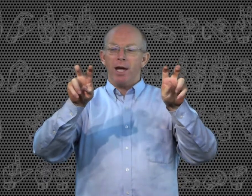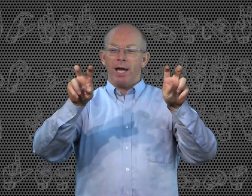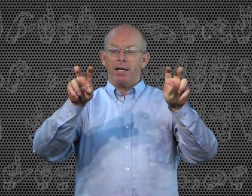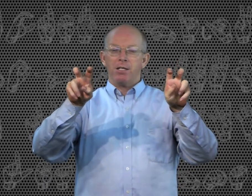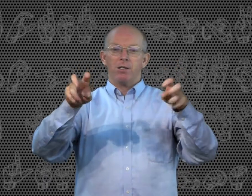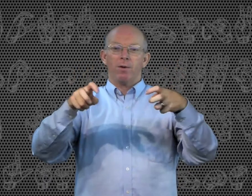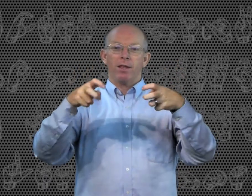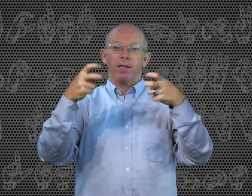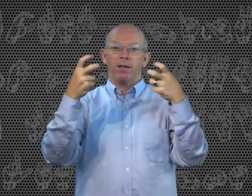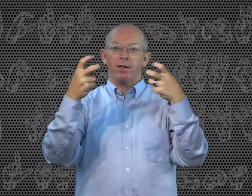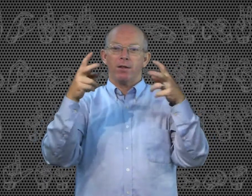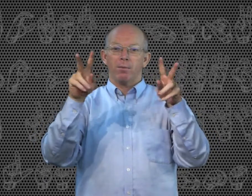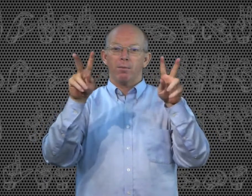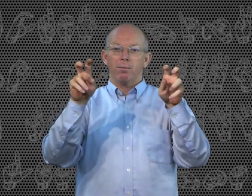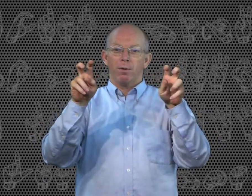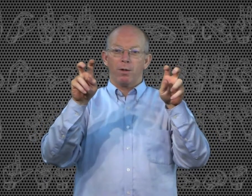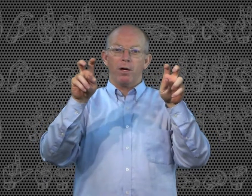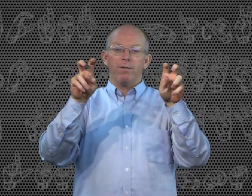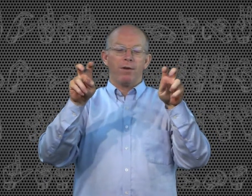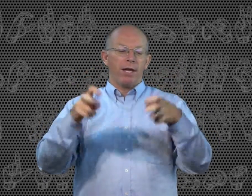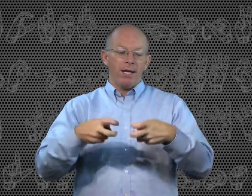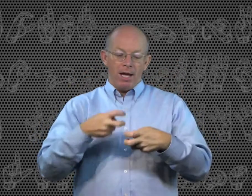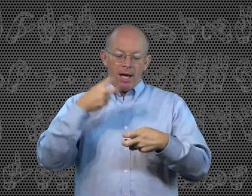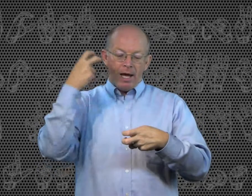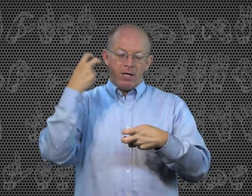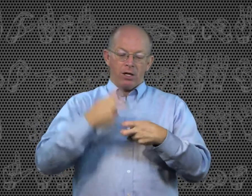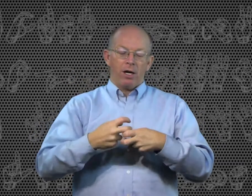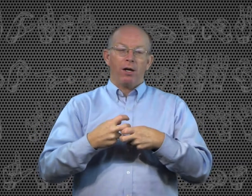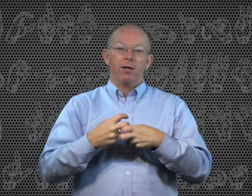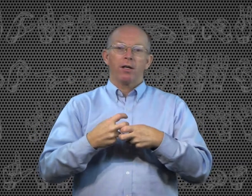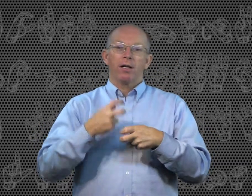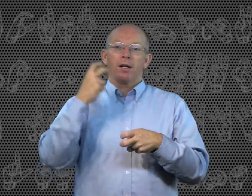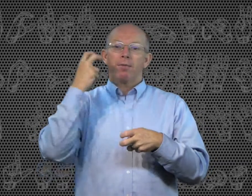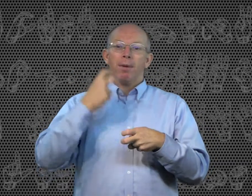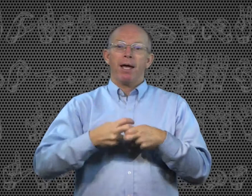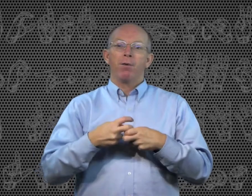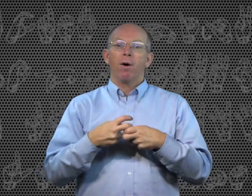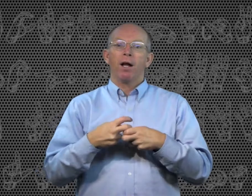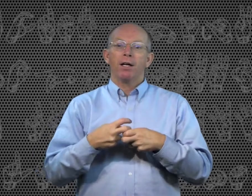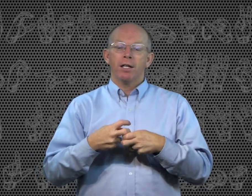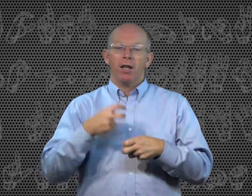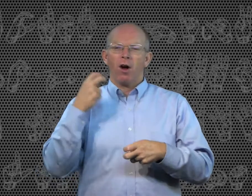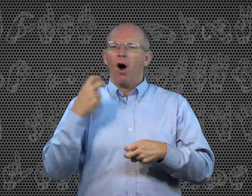Two hands with the crooked V and then you bang one down onto the other.